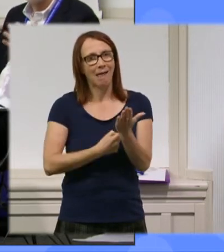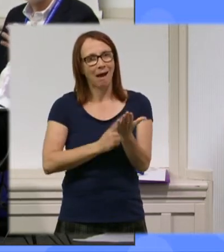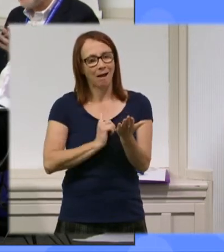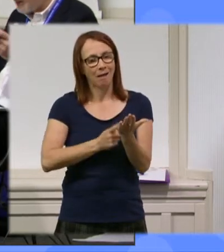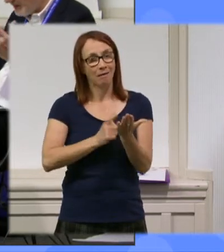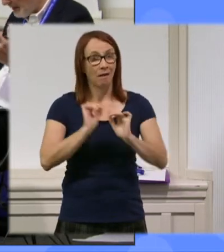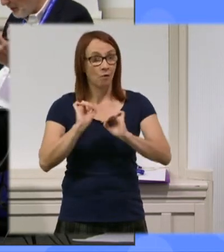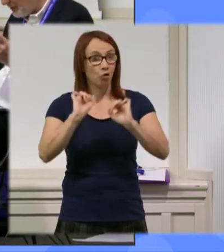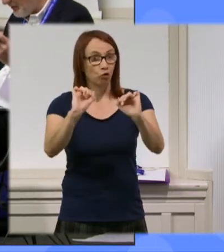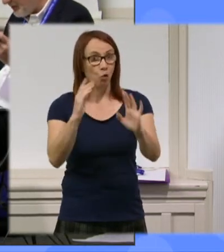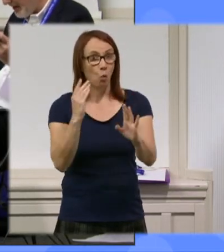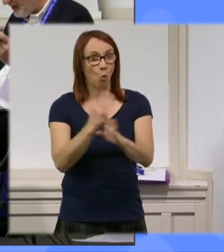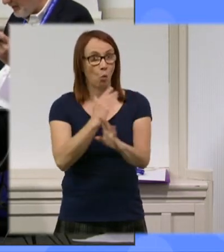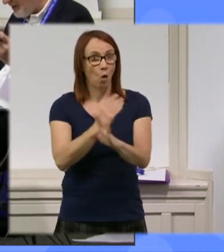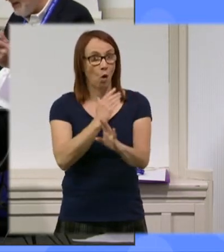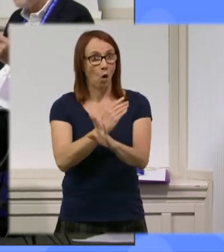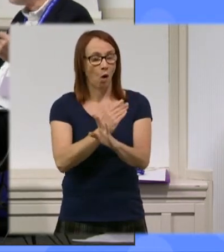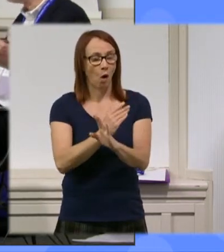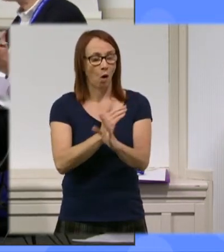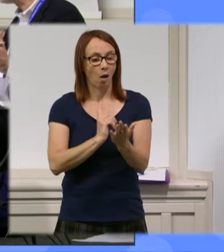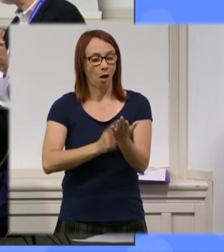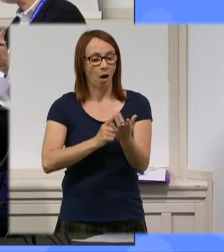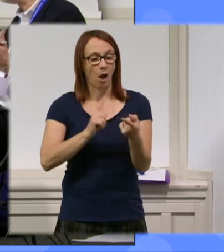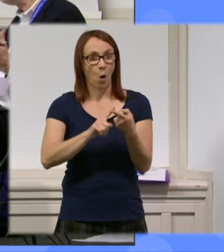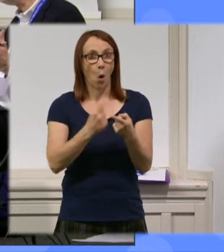activities and one or two can stand up for me one person speaking at a time